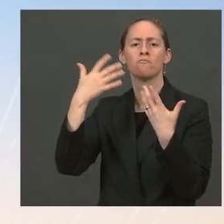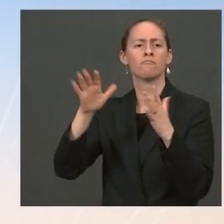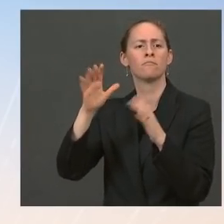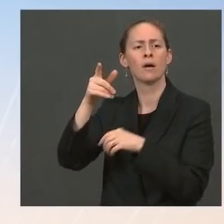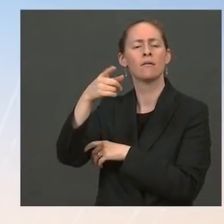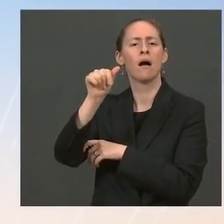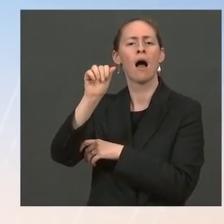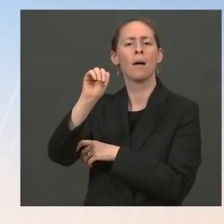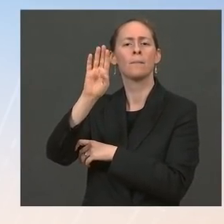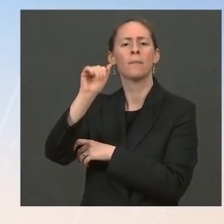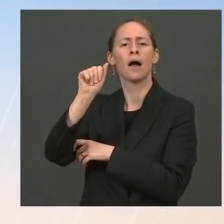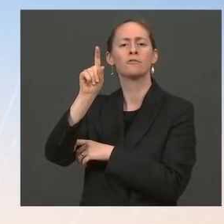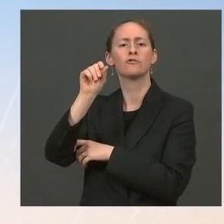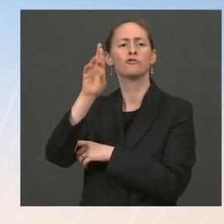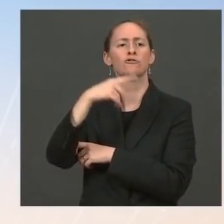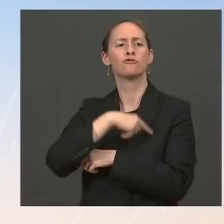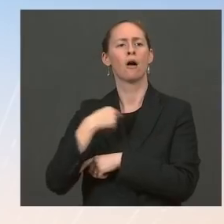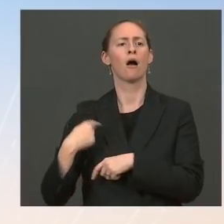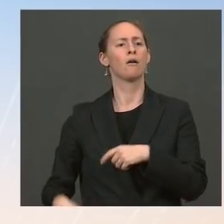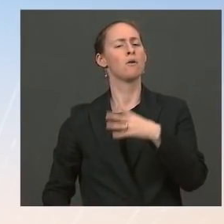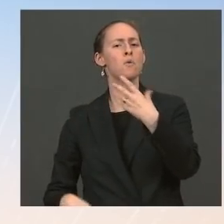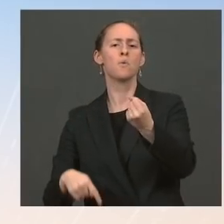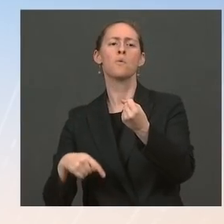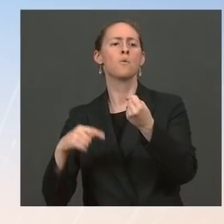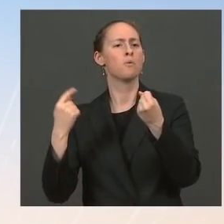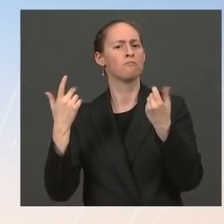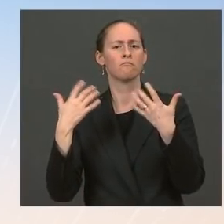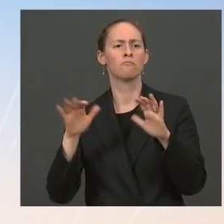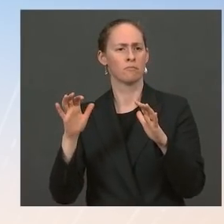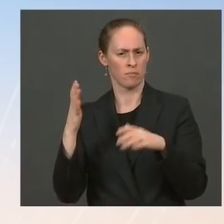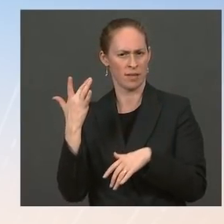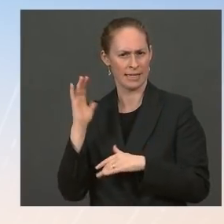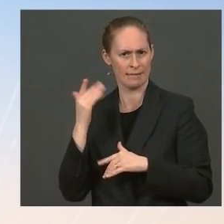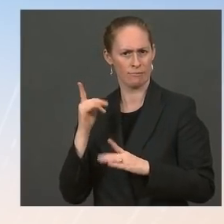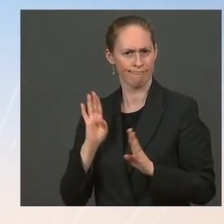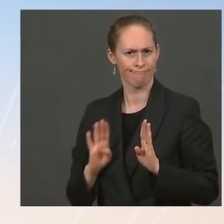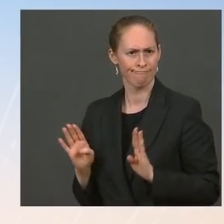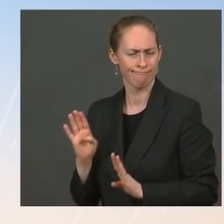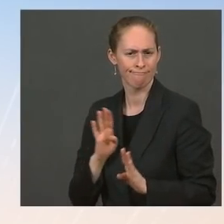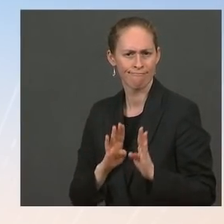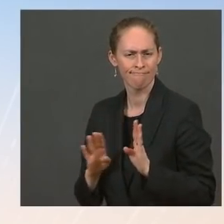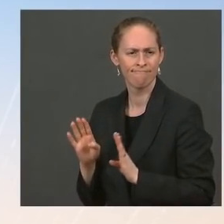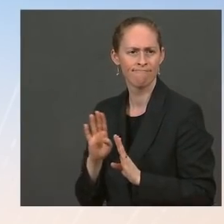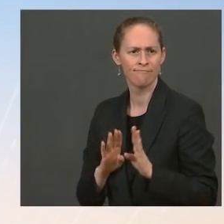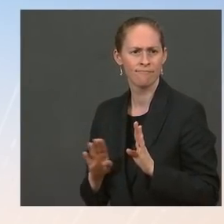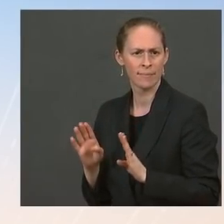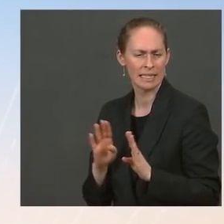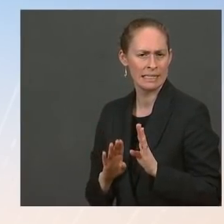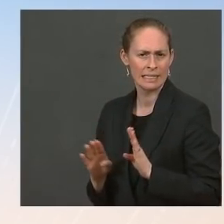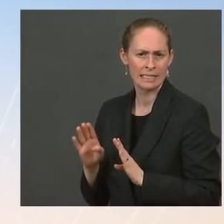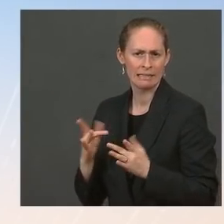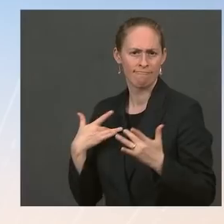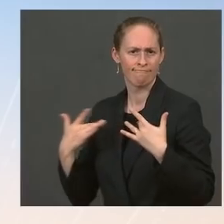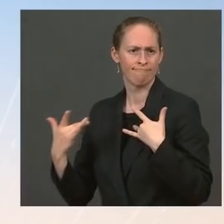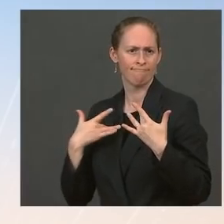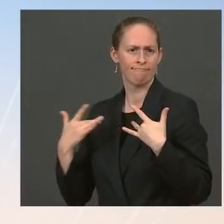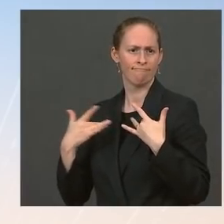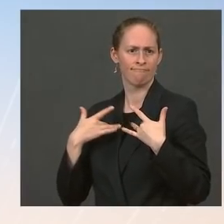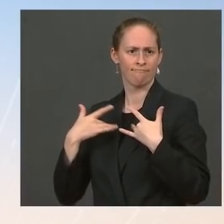Rubio's concerns are that Nicholas Burns has some business relationships in China. Ms. Psaki: Well, I would first say